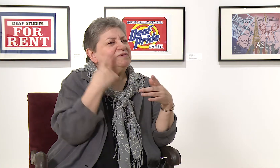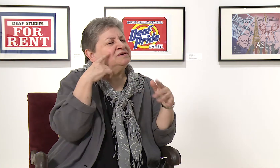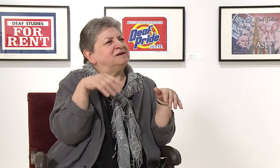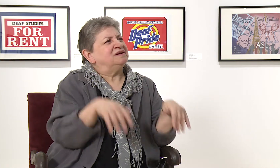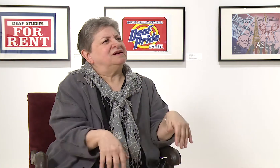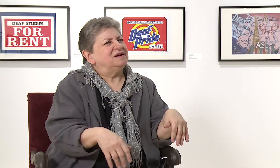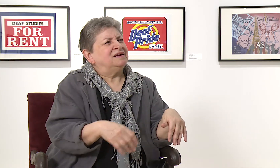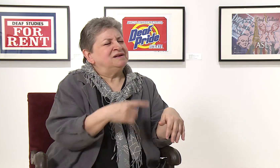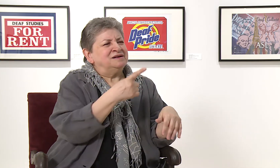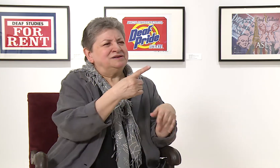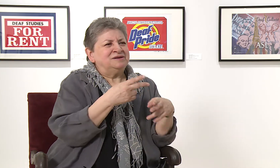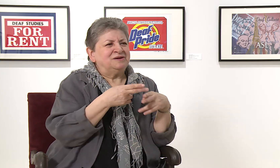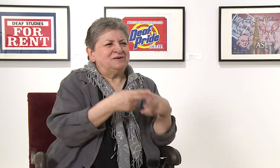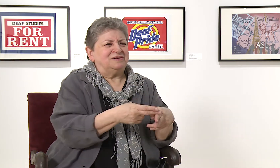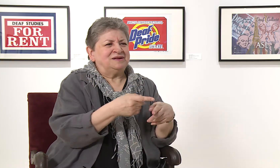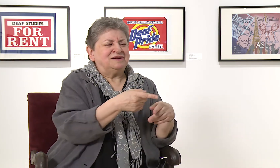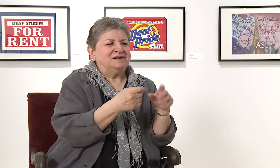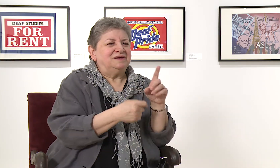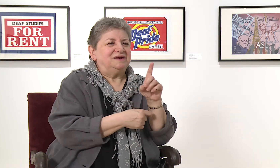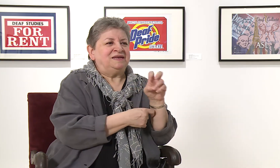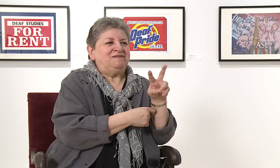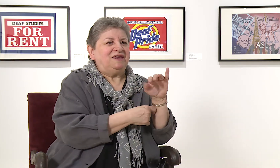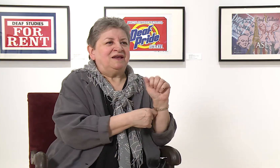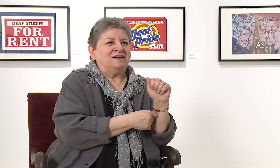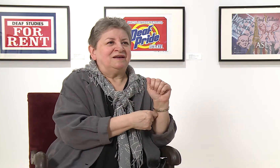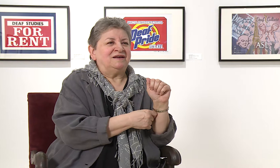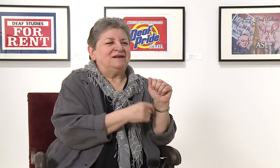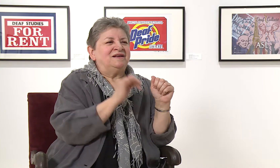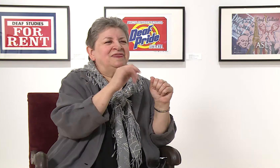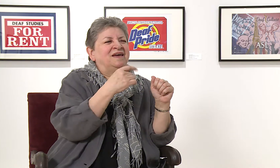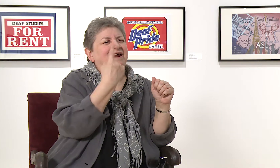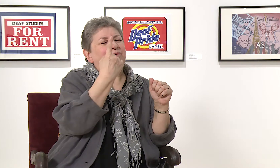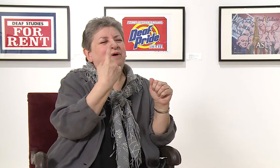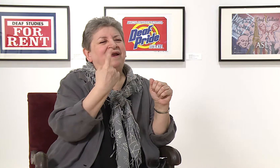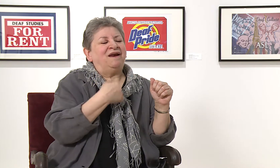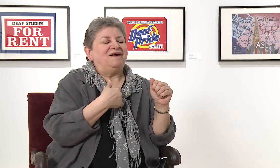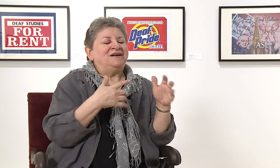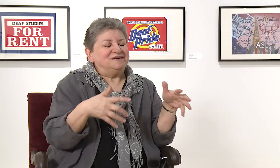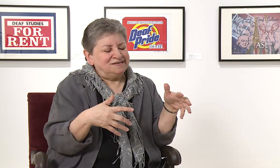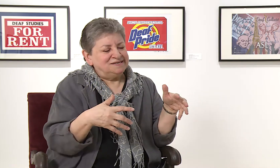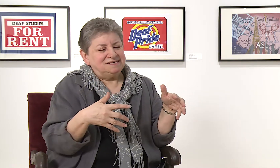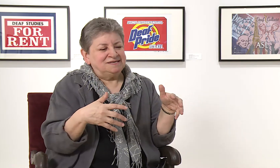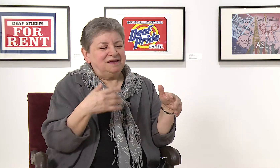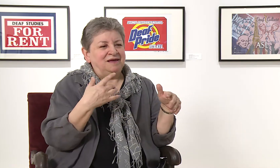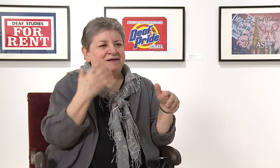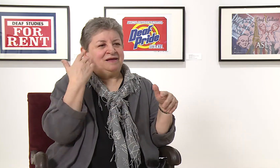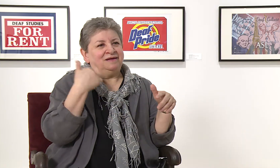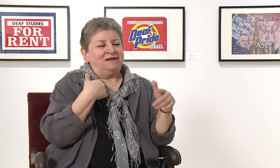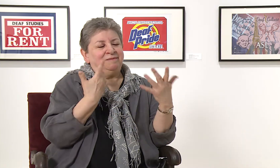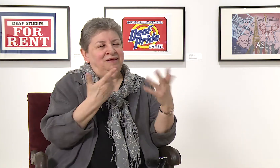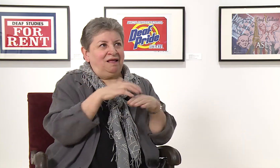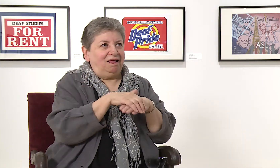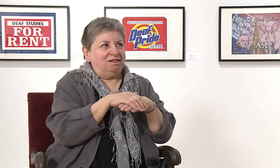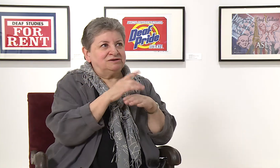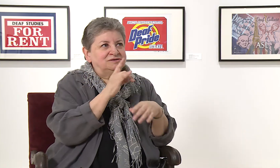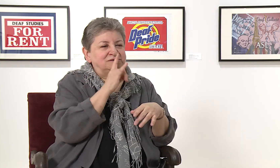But I was shocked that she called the movement De'VIA. That's one thing I've always struggled with.